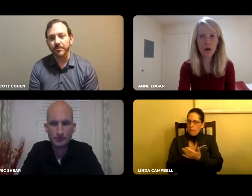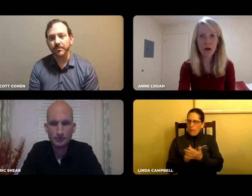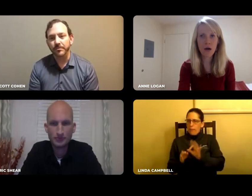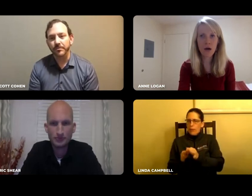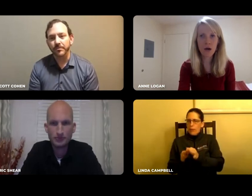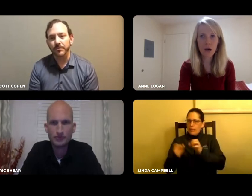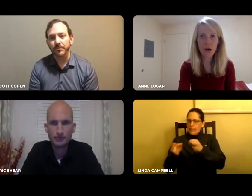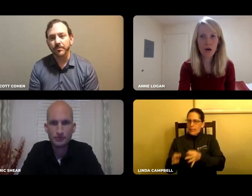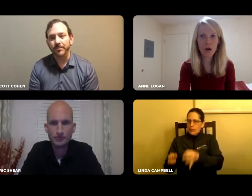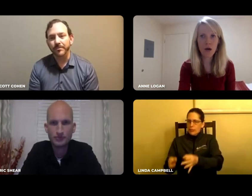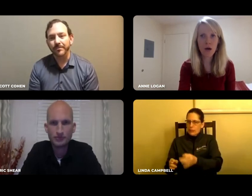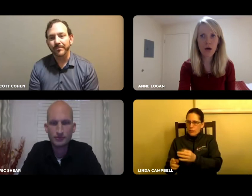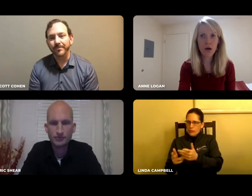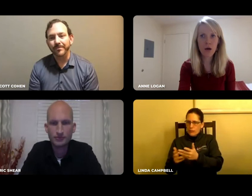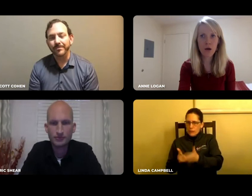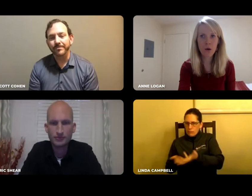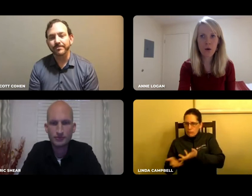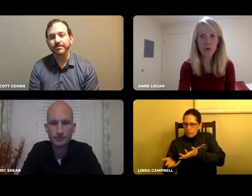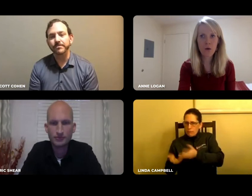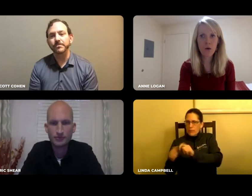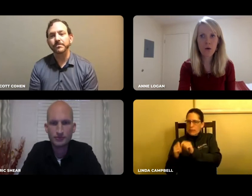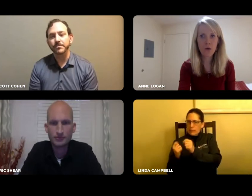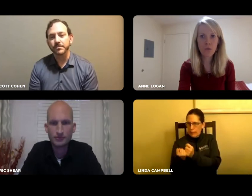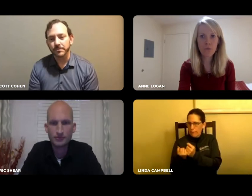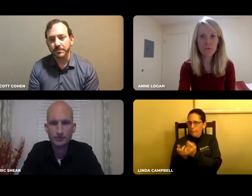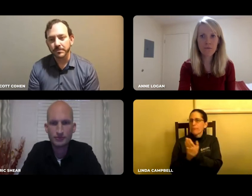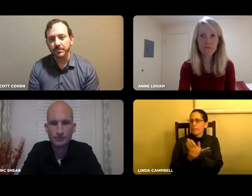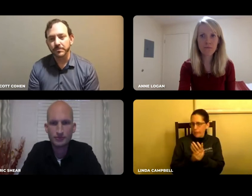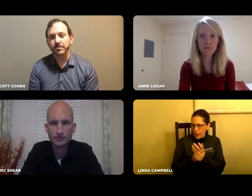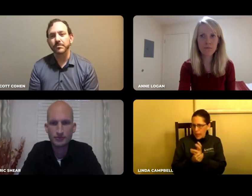to be a part of the interpreting process and decisions.